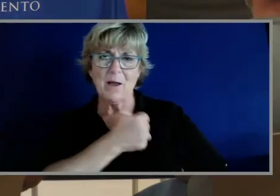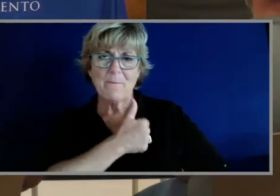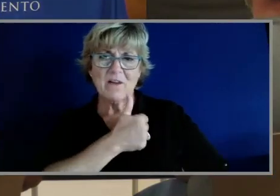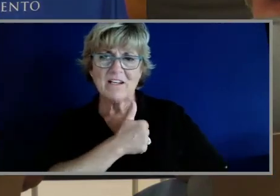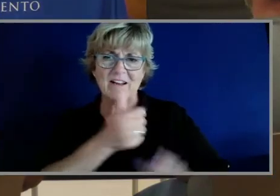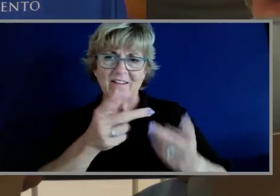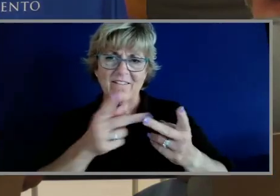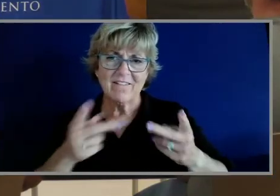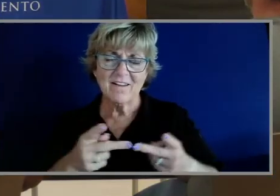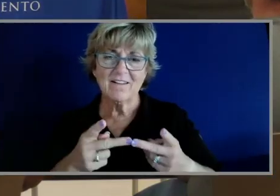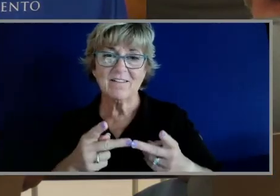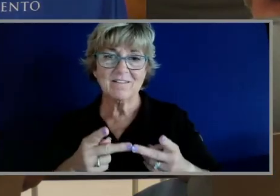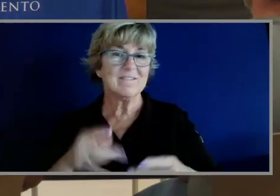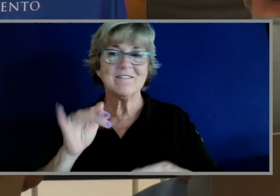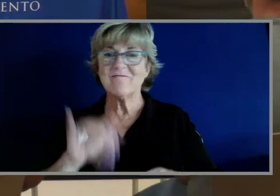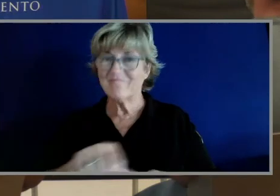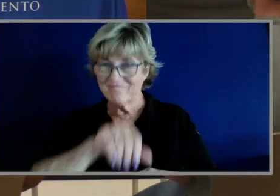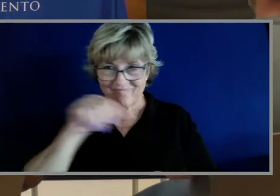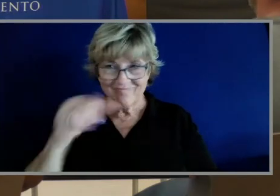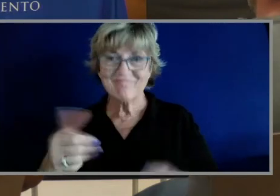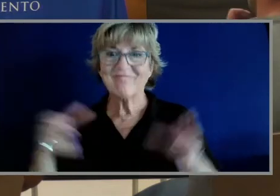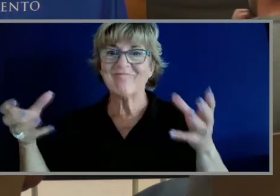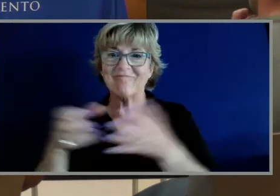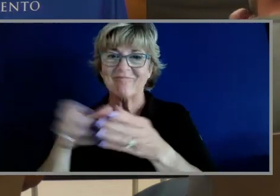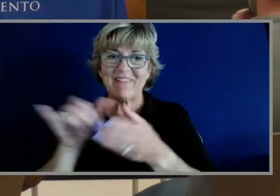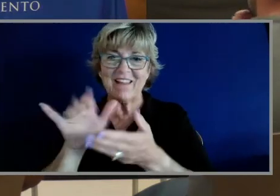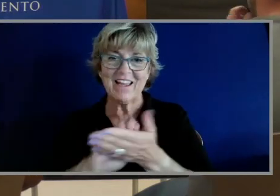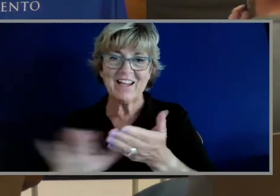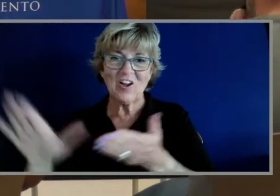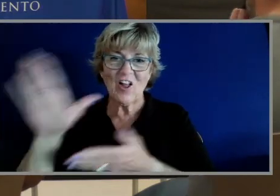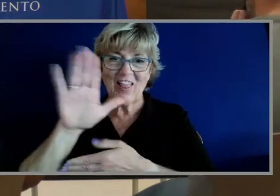Studio: What how to count reporters would it be a military facilities were folks or another group quarter.